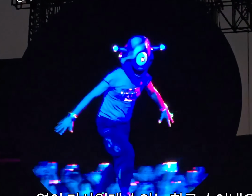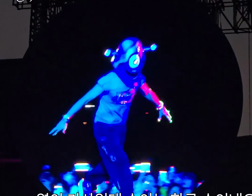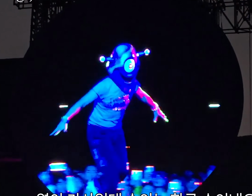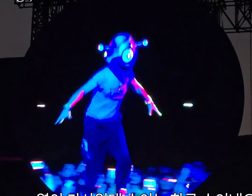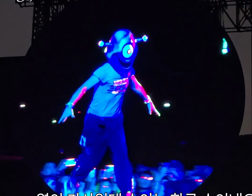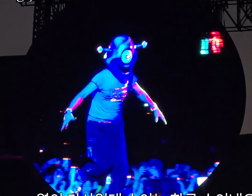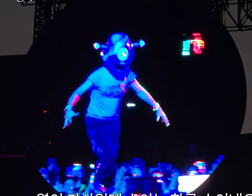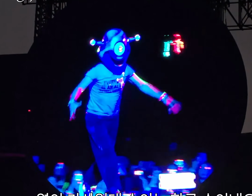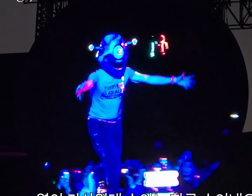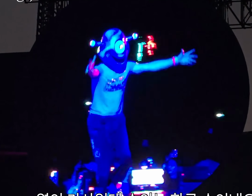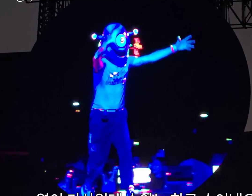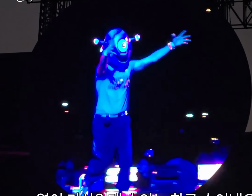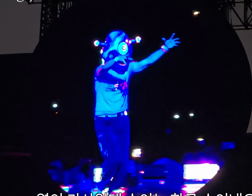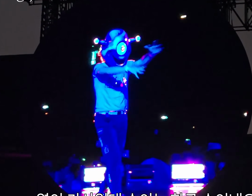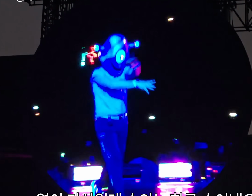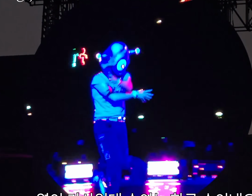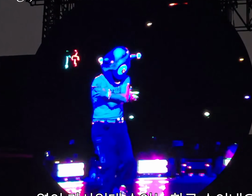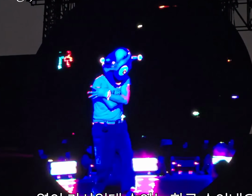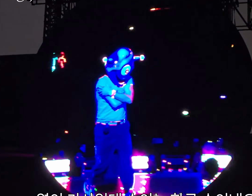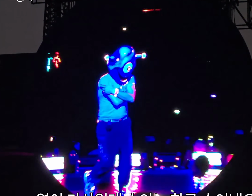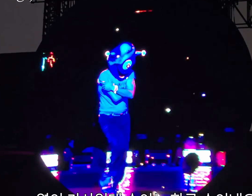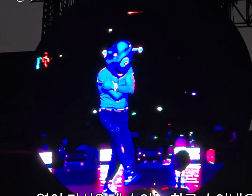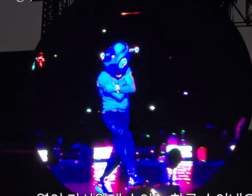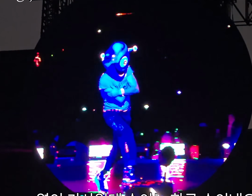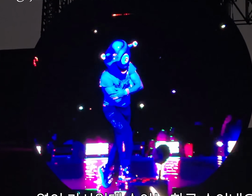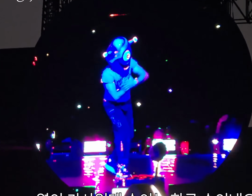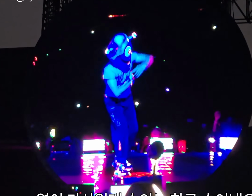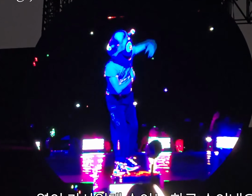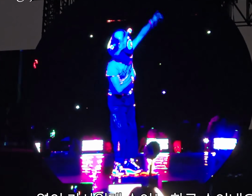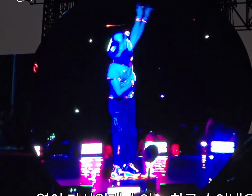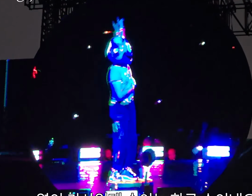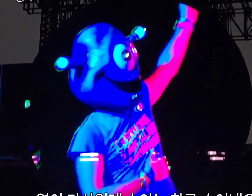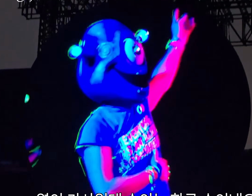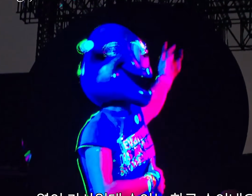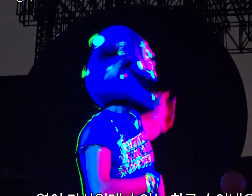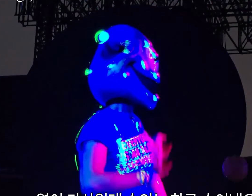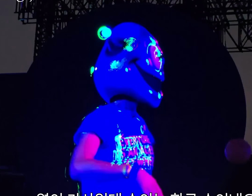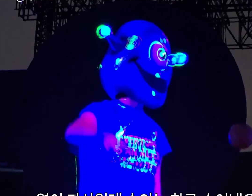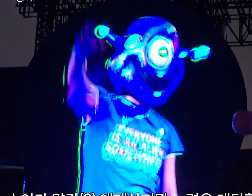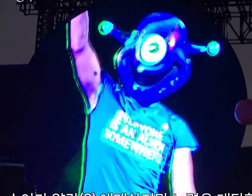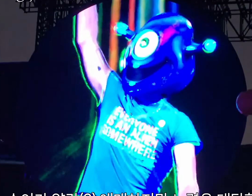Though the lyrics were in English, he signed them using Korean Sign Language (KSL).